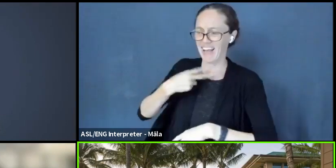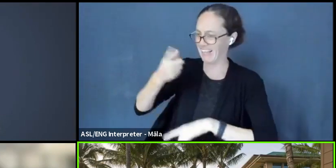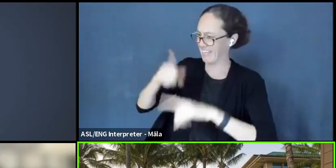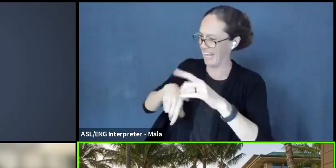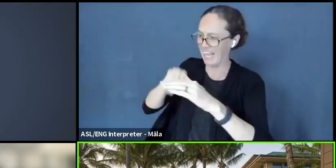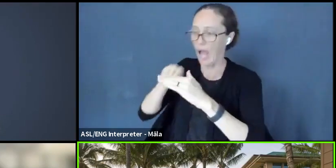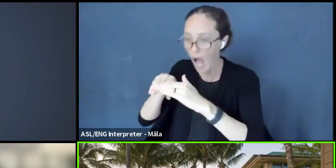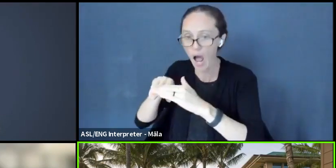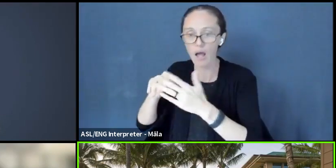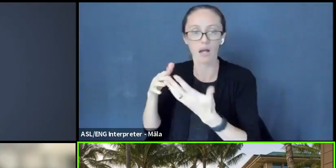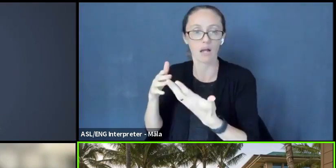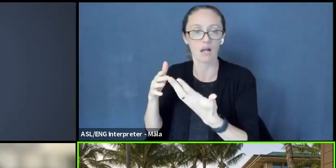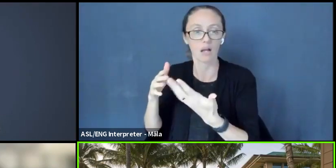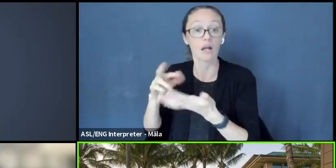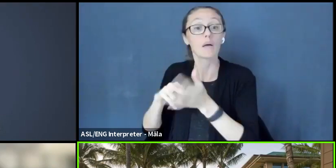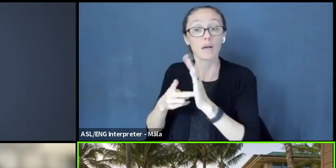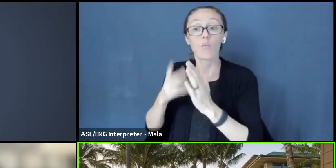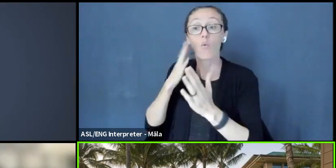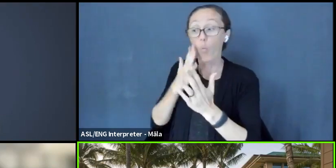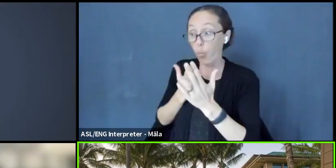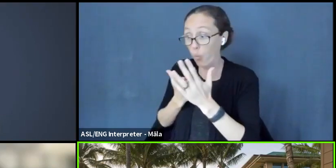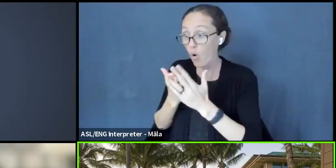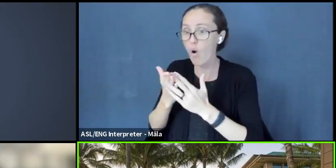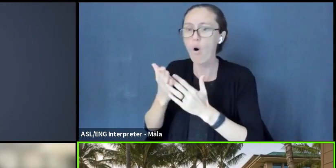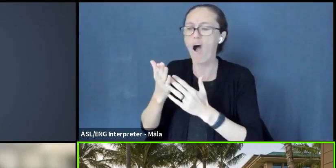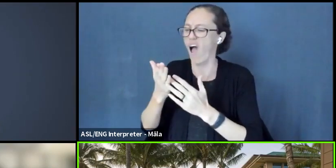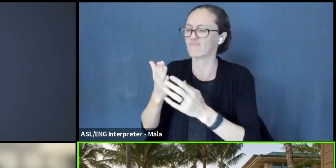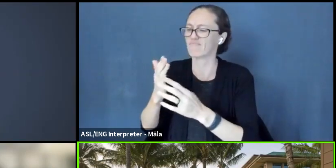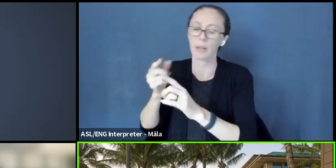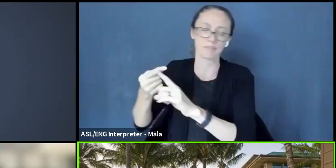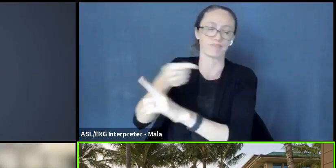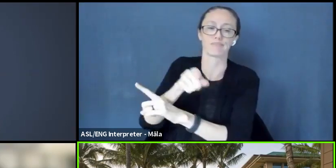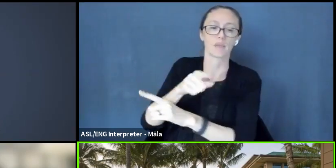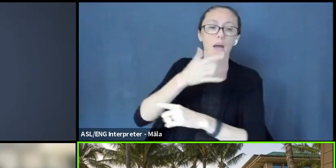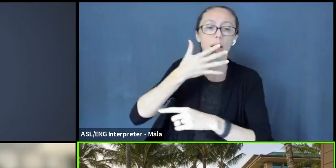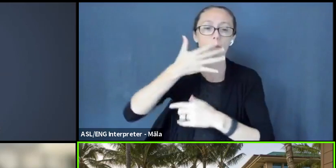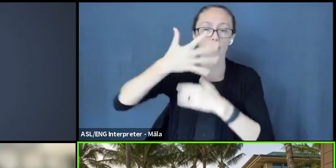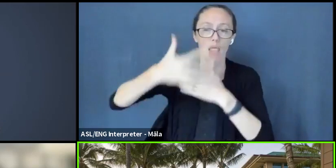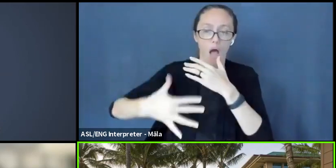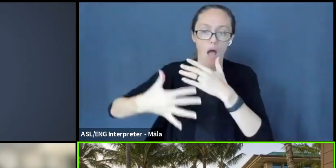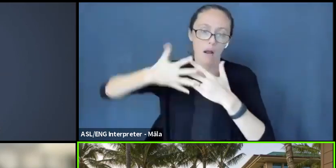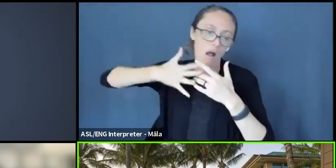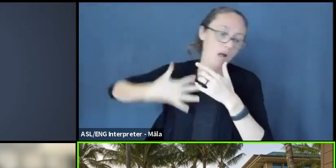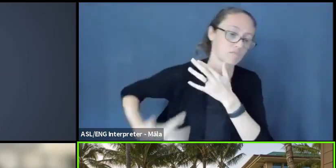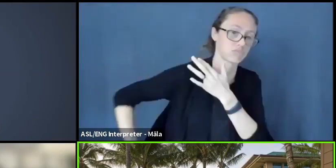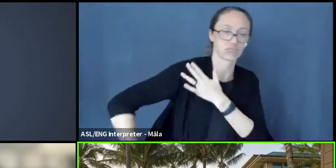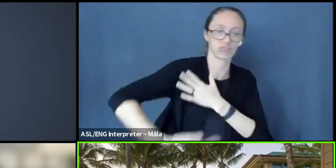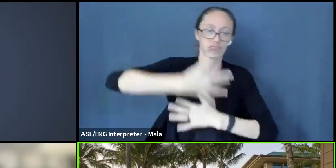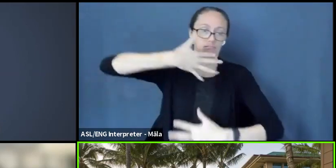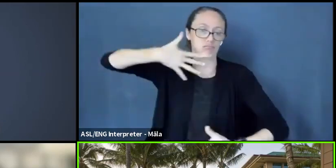Goes through the lung cells into the blood stream. And that is how oxygen gets to the entire rest of the body.